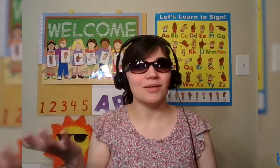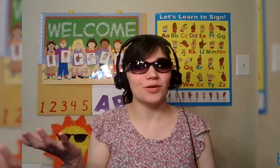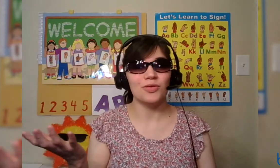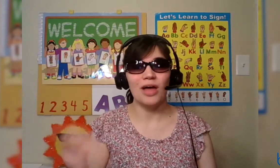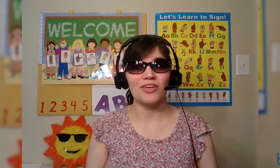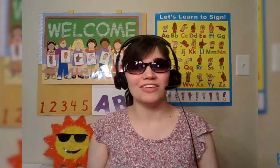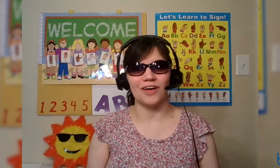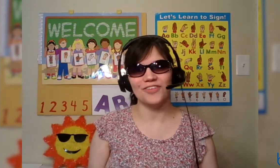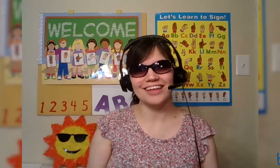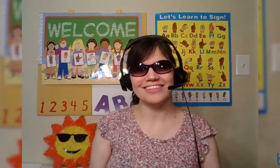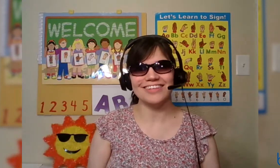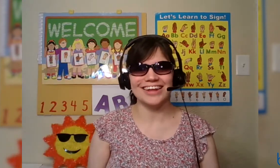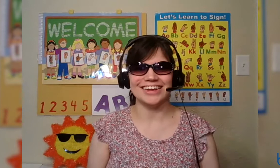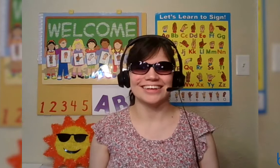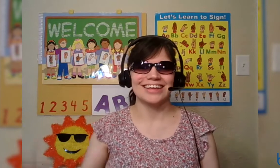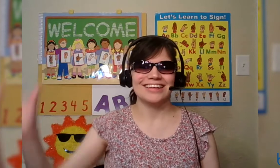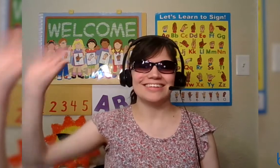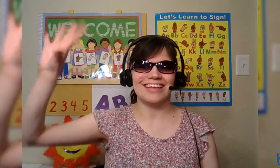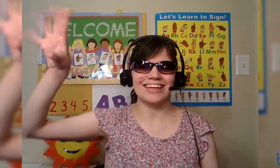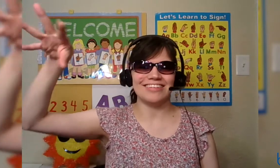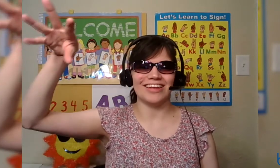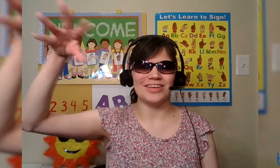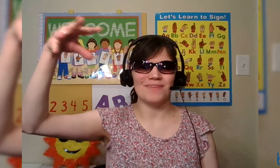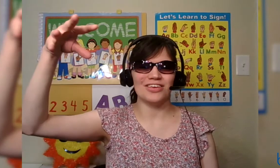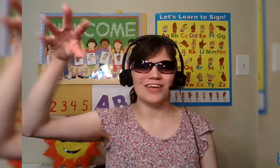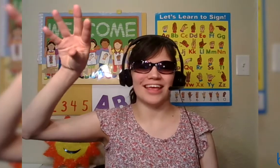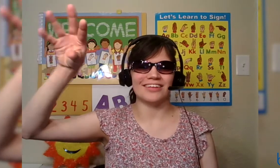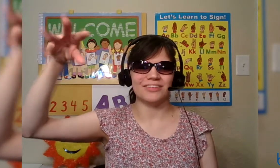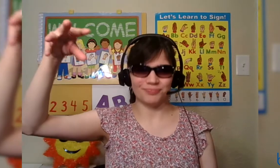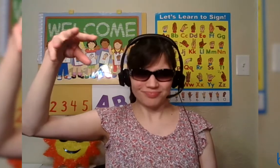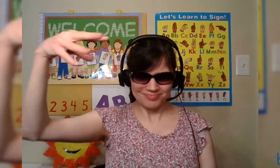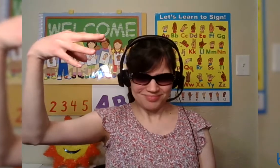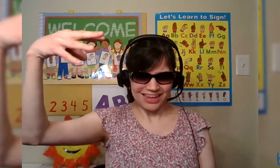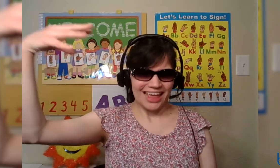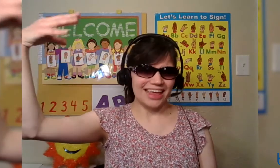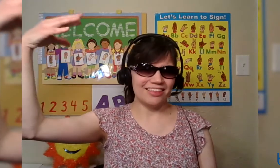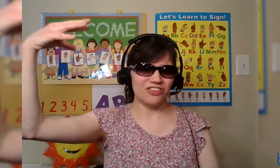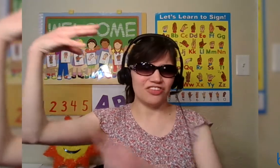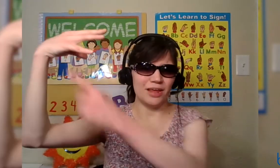summer, the weather is often sunny. To sign sunny, make your hand in this shape